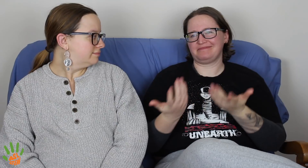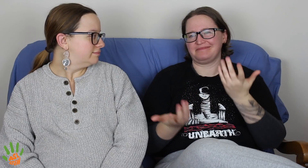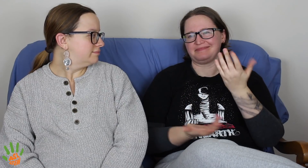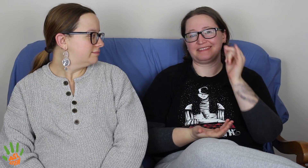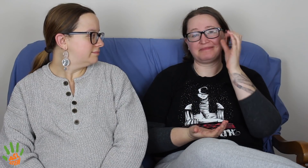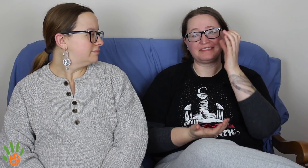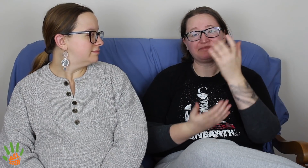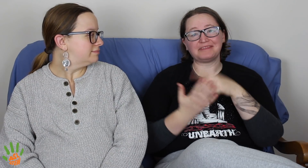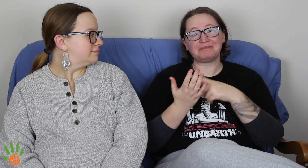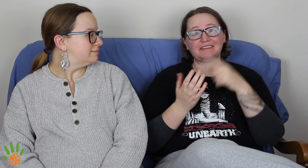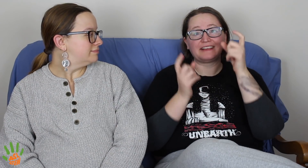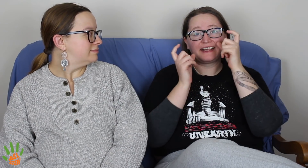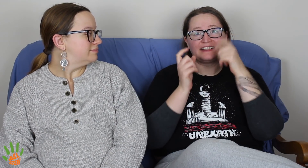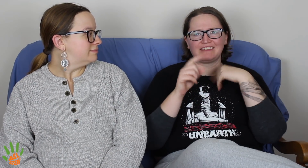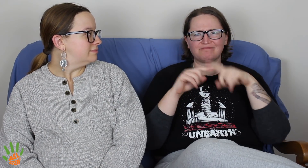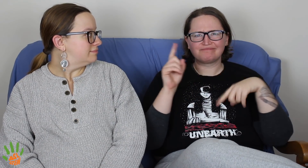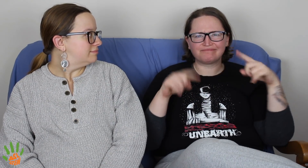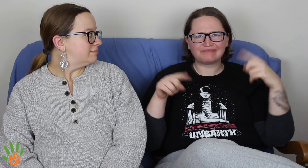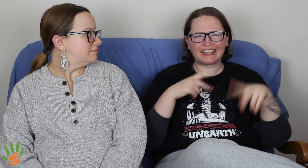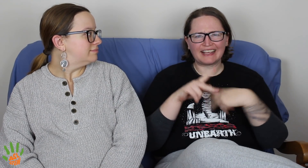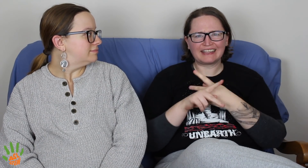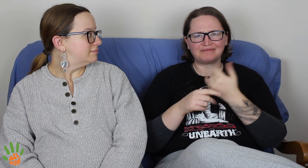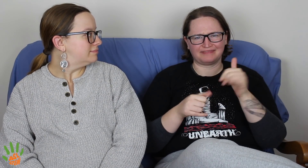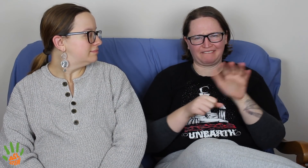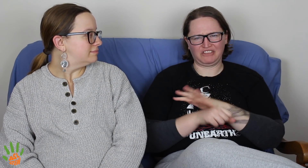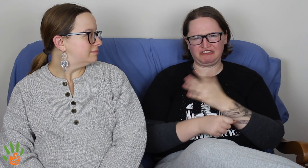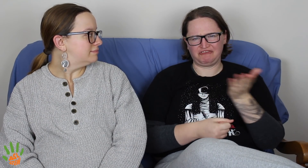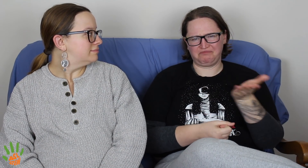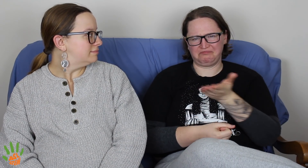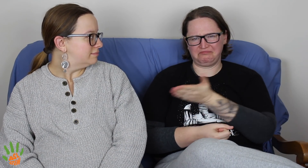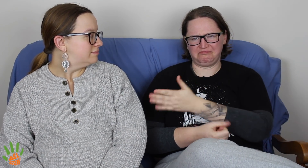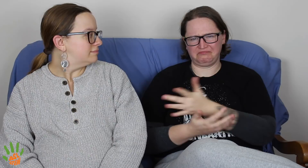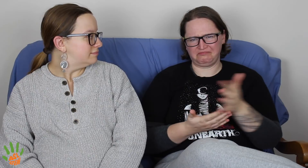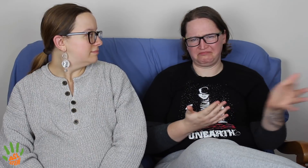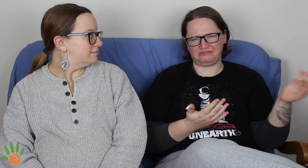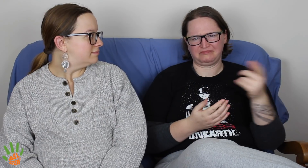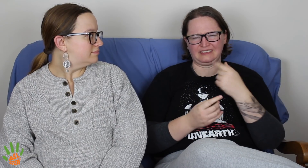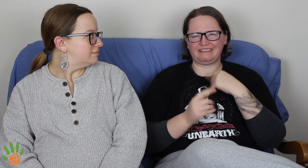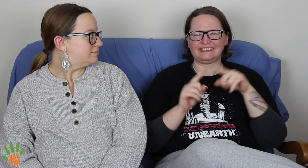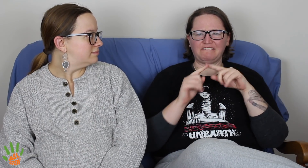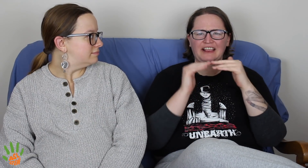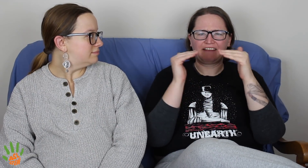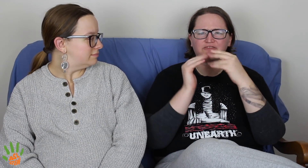So... it's kind of the same concept with glasses. There's a lot of different types of glasses but they're covered in full, regardless.